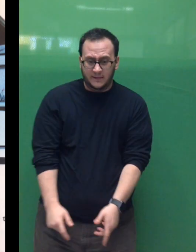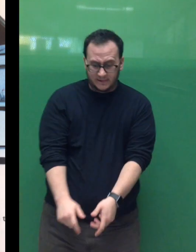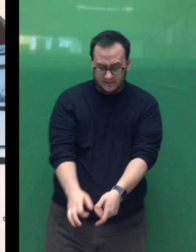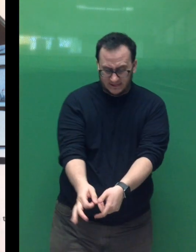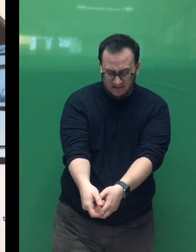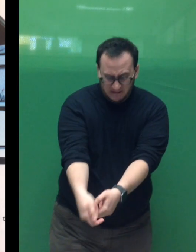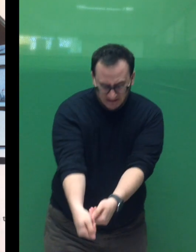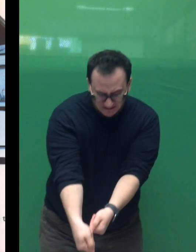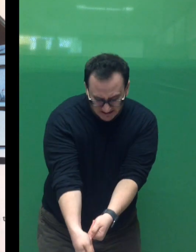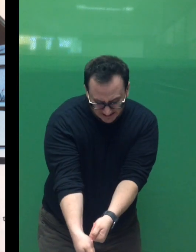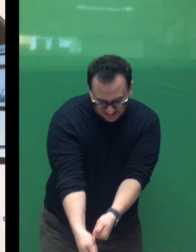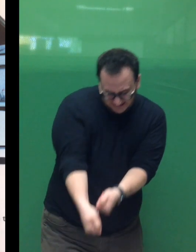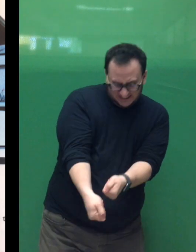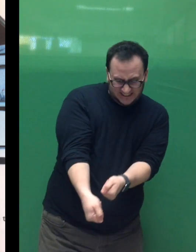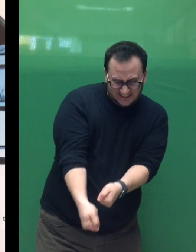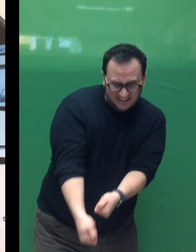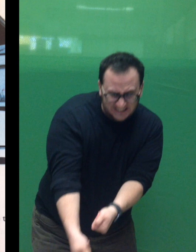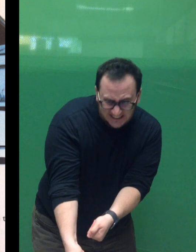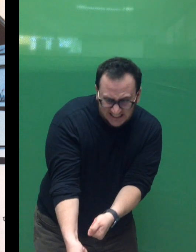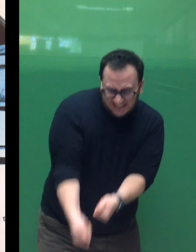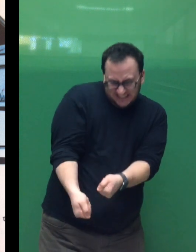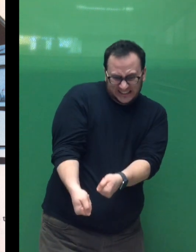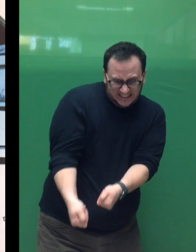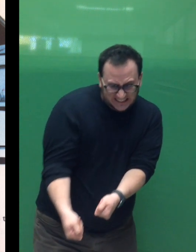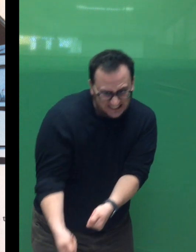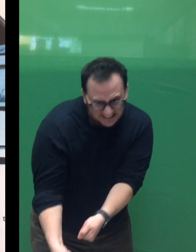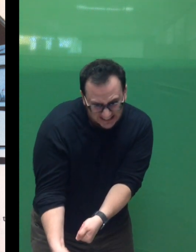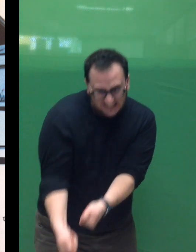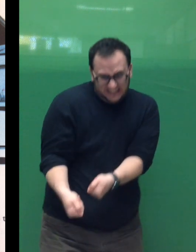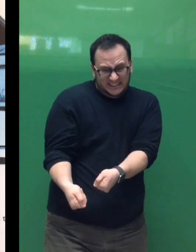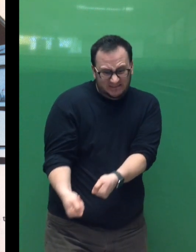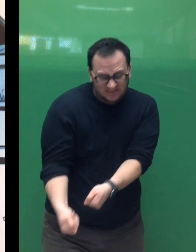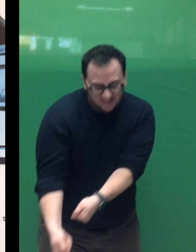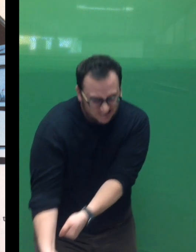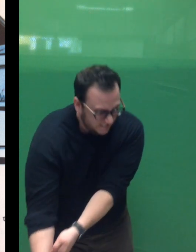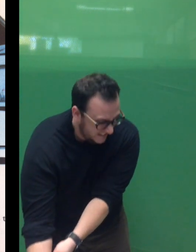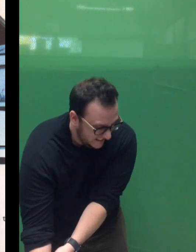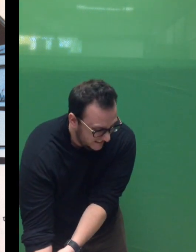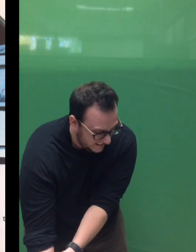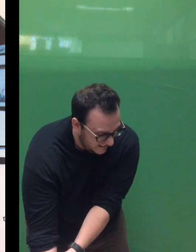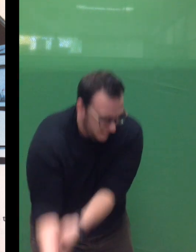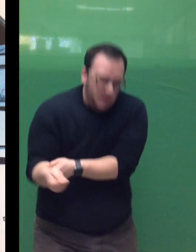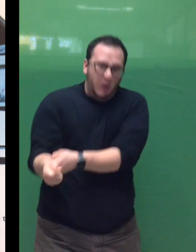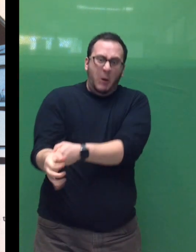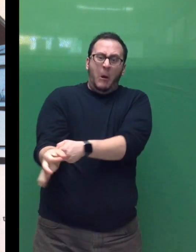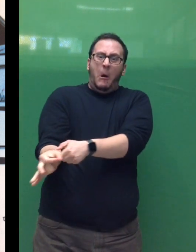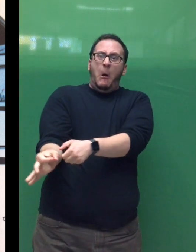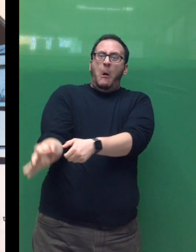He yanked and pulled with both paws until POP!